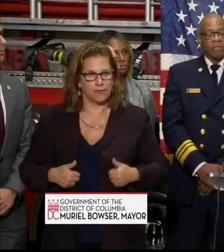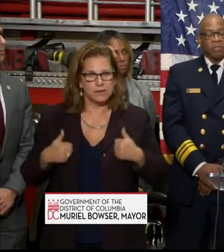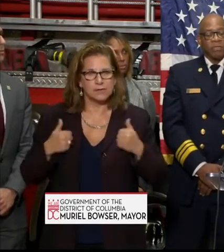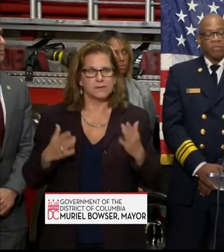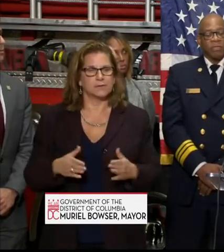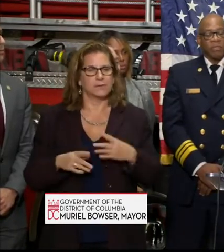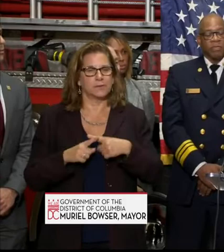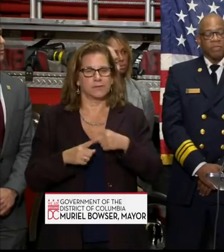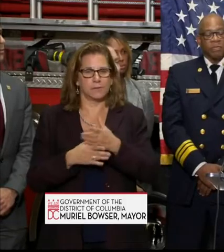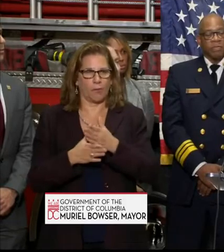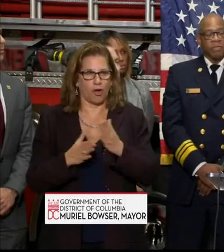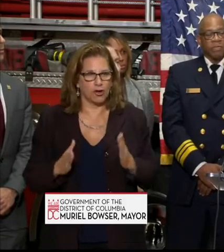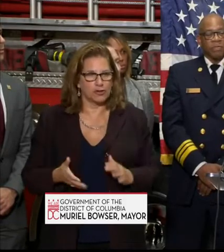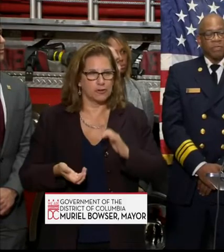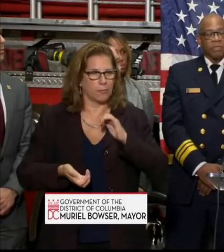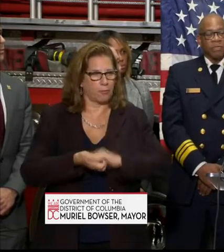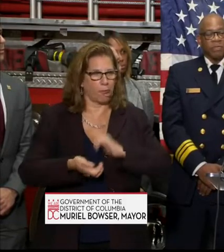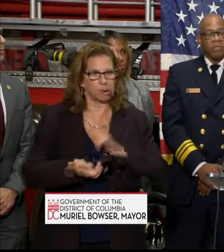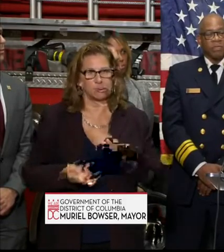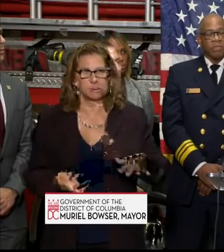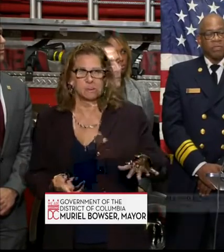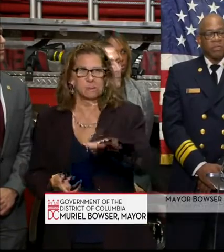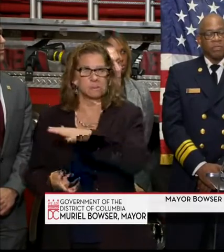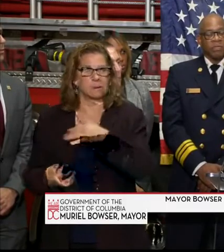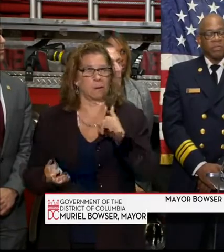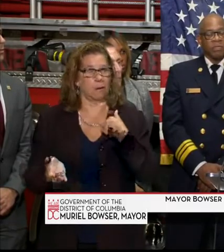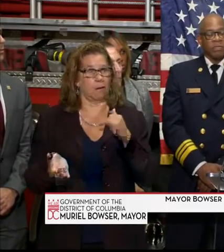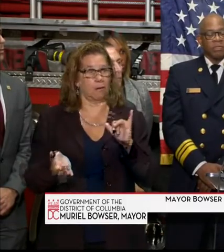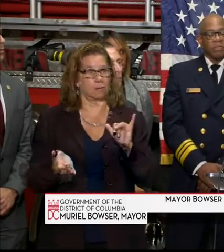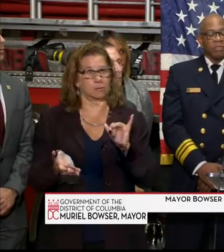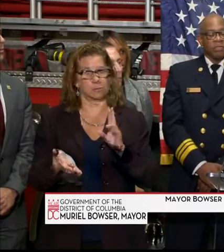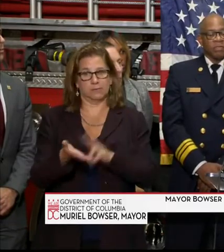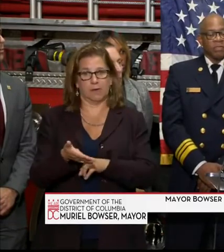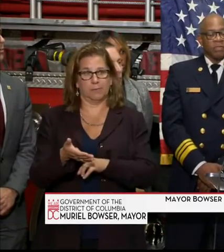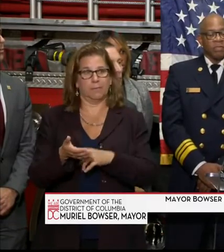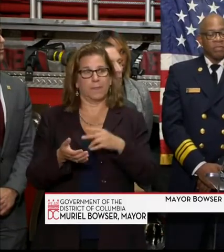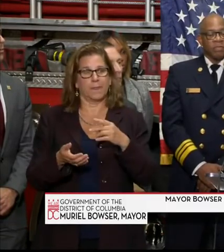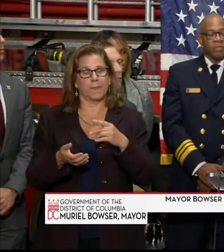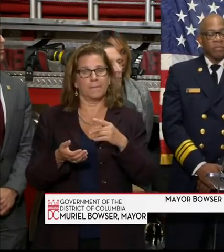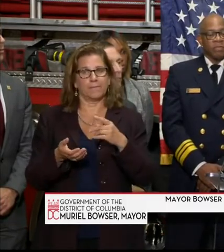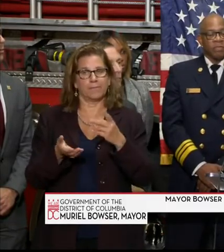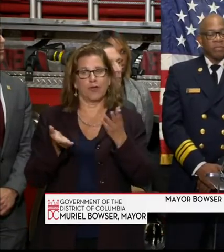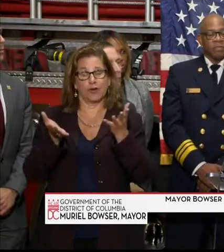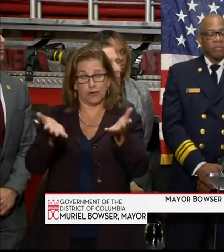THE FIRST IS TO SIGN UP FOR THE ALERTS THAT THE MAYOR MENTIONED AT ALERTDC.DC.GOV. THAT IS THE WAY WE WILL BE